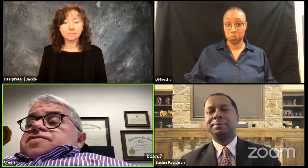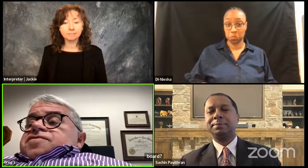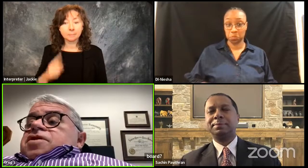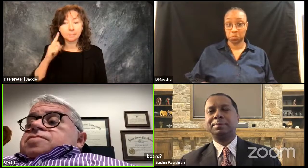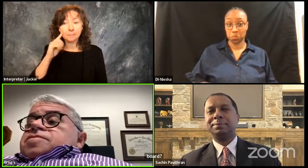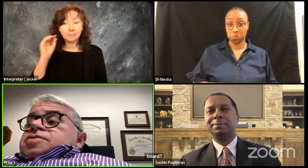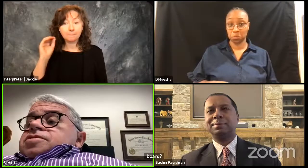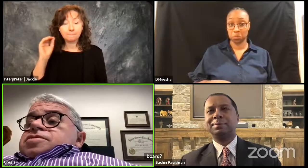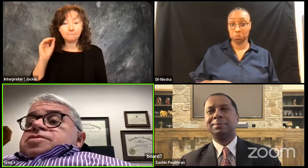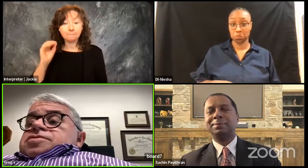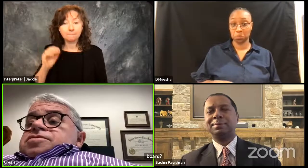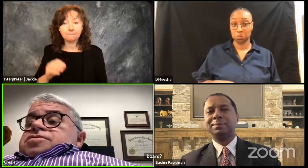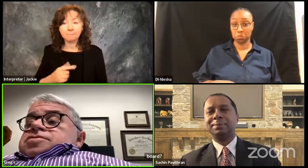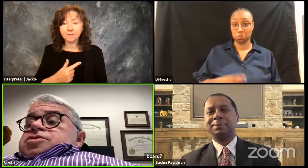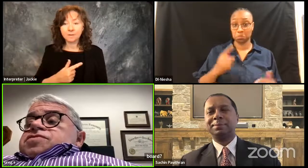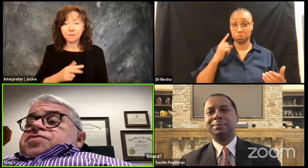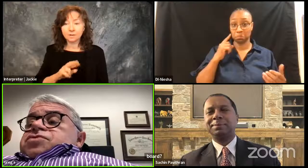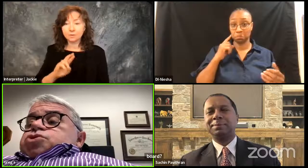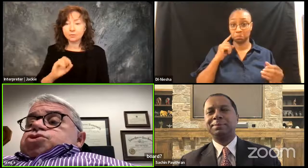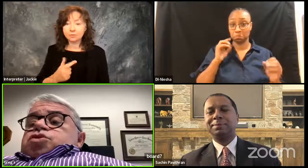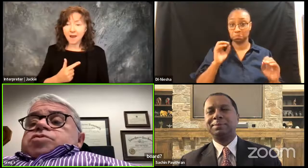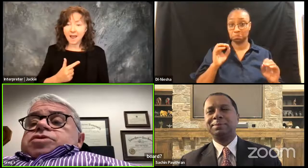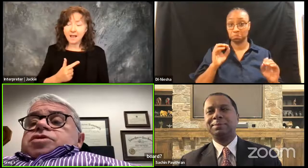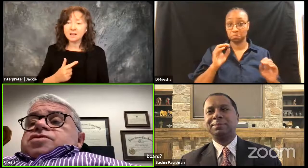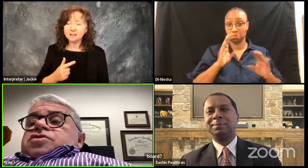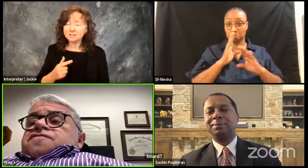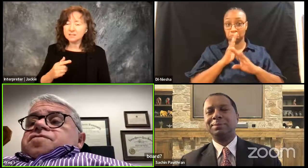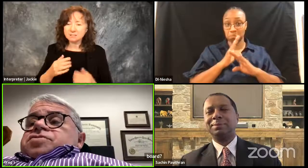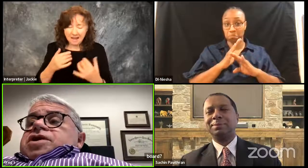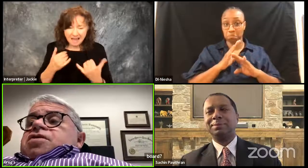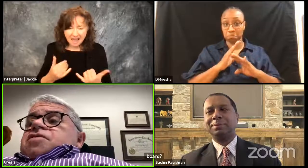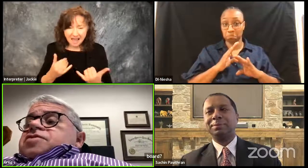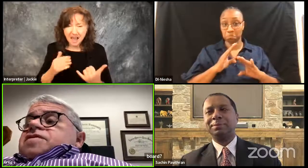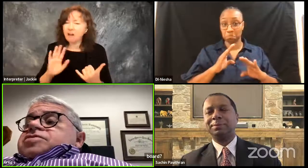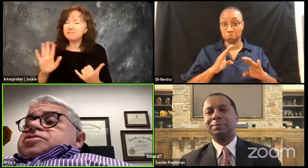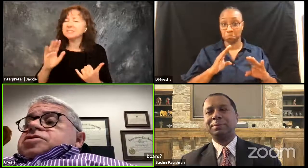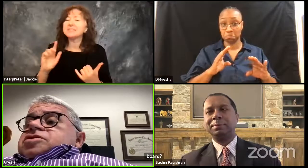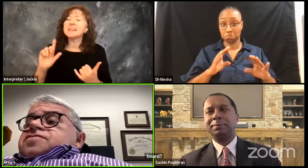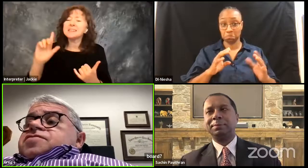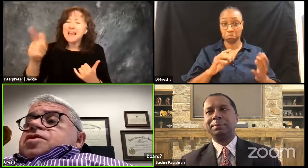You'll have time in the future, too, we would love to hear from you now, if you have anything,